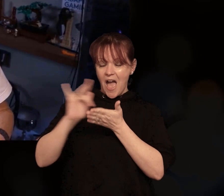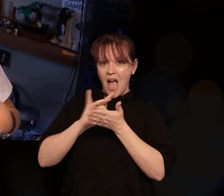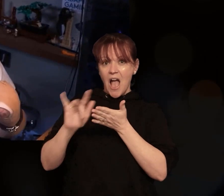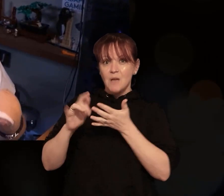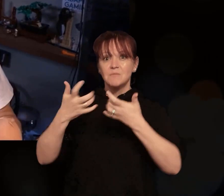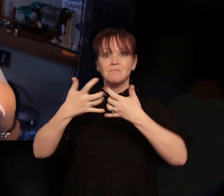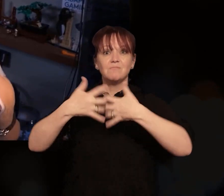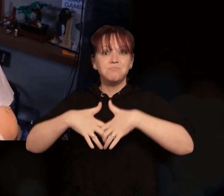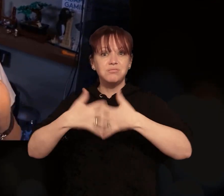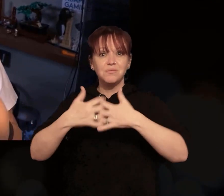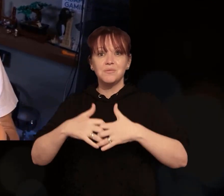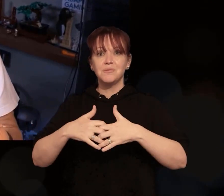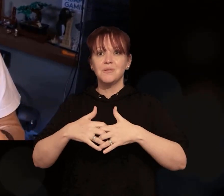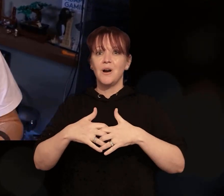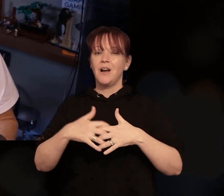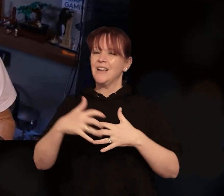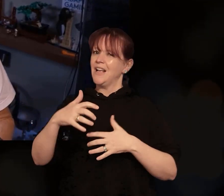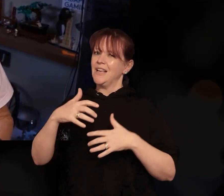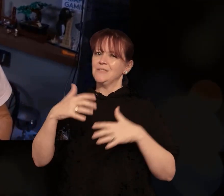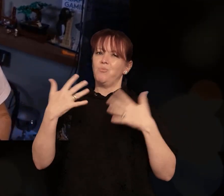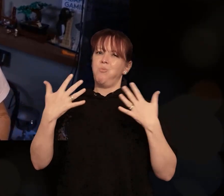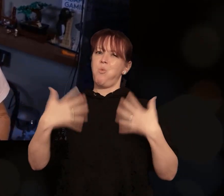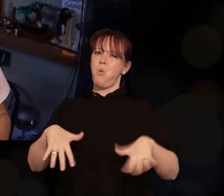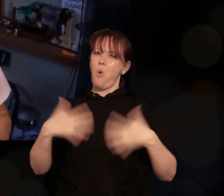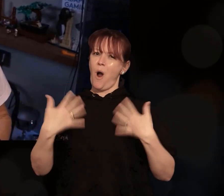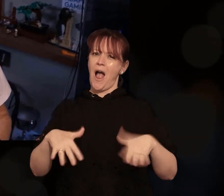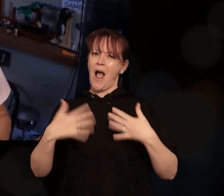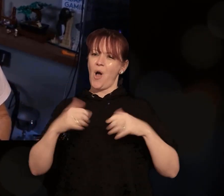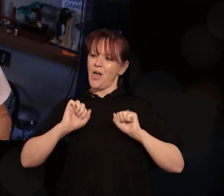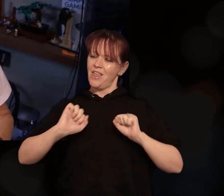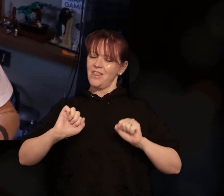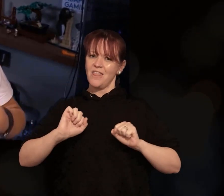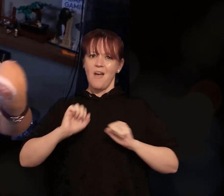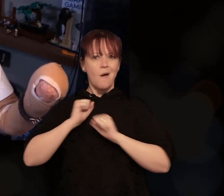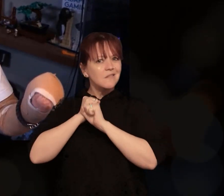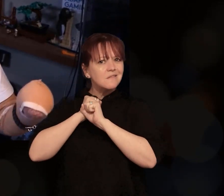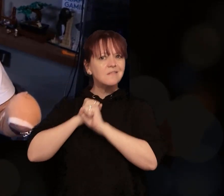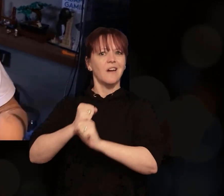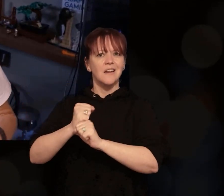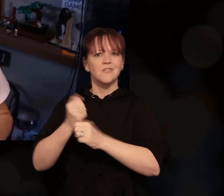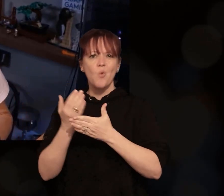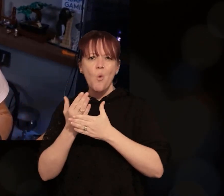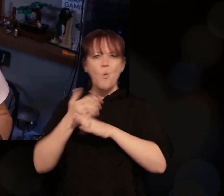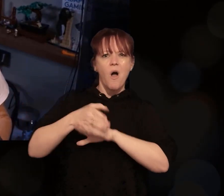It's a comprehensive effort coming from clear vision, strategy, execution...